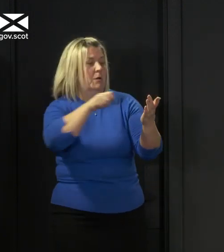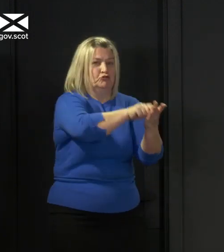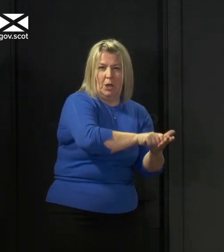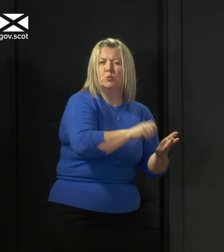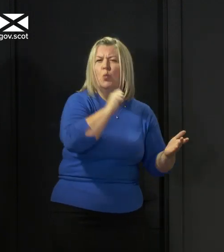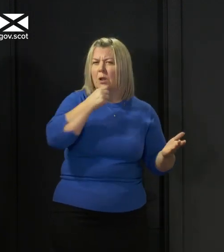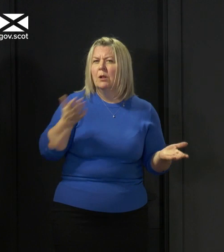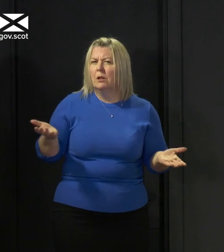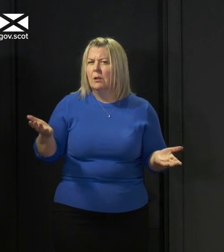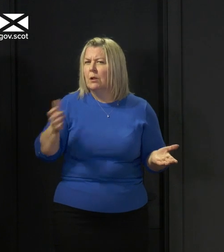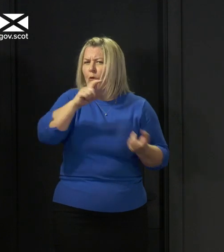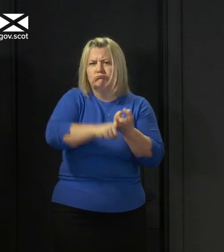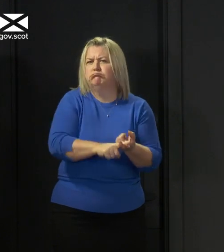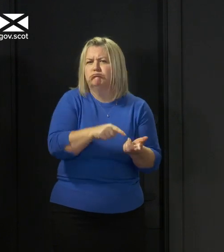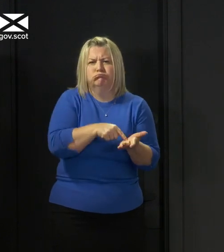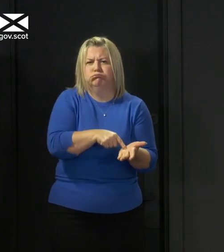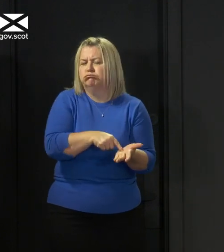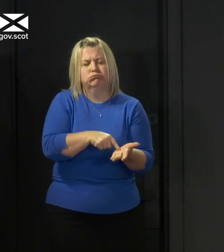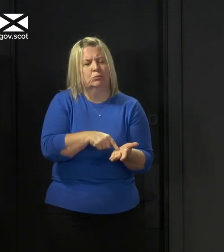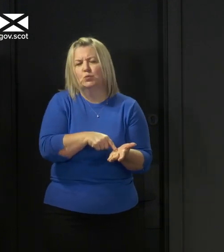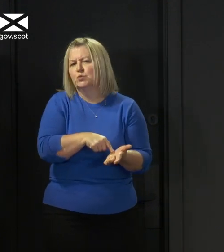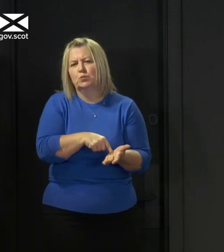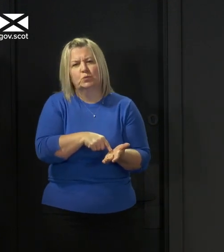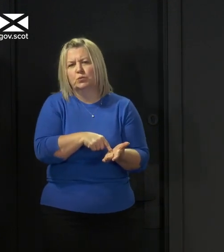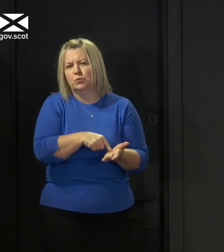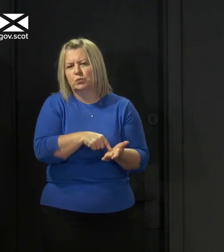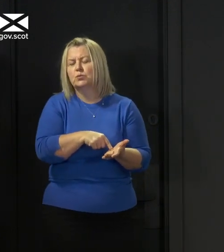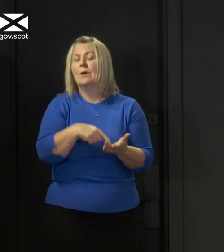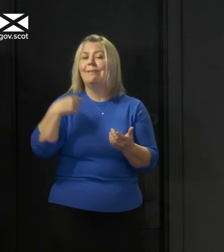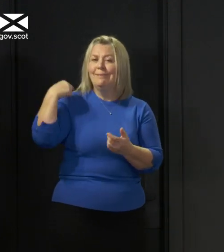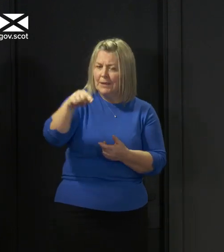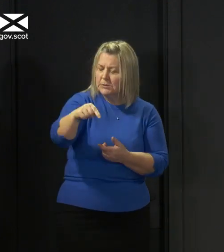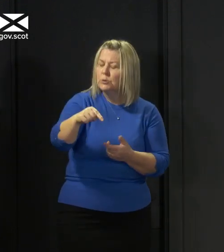are but how important it is that we get it right but this week will be an early